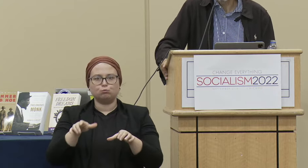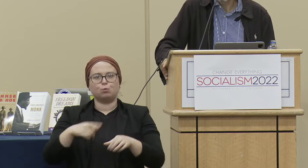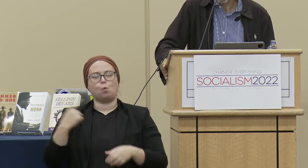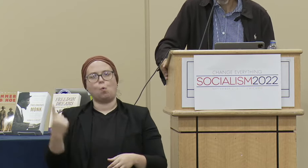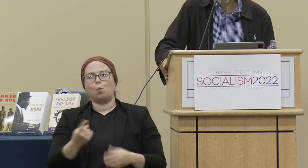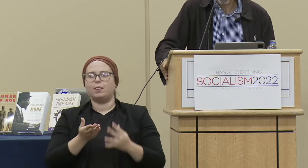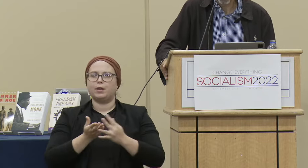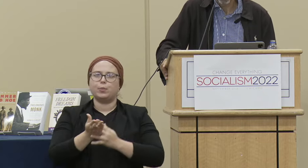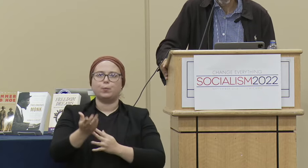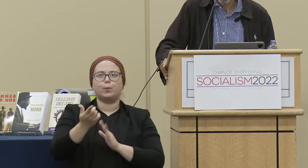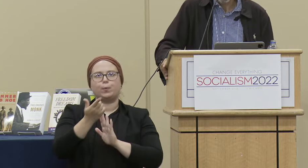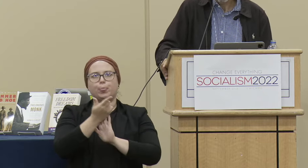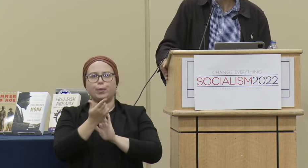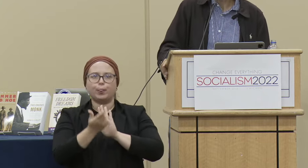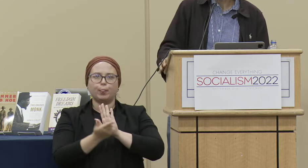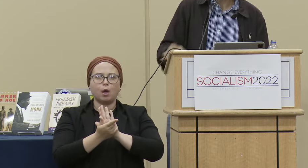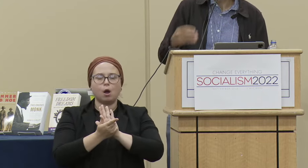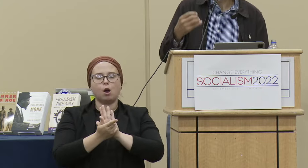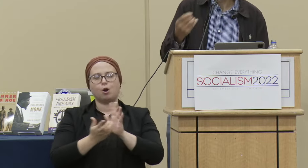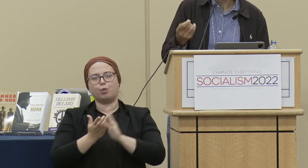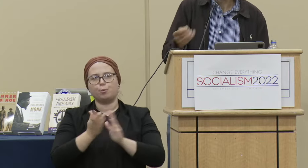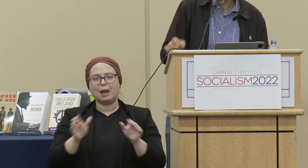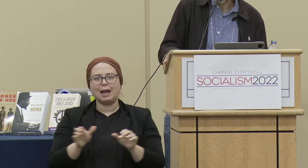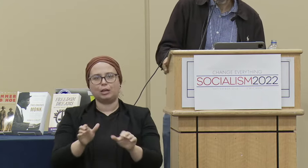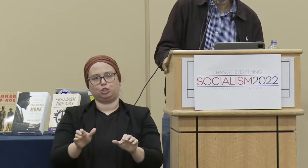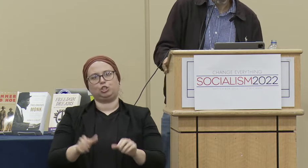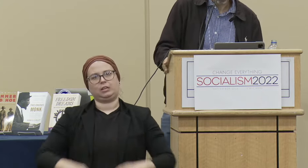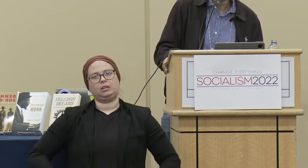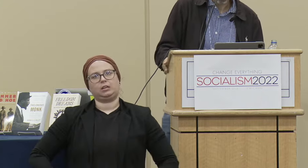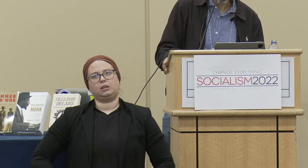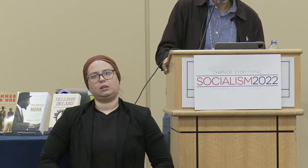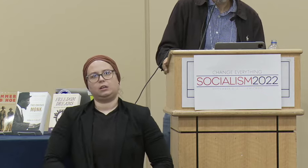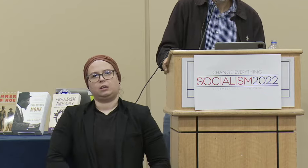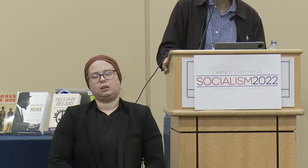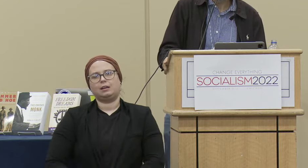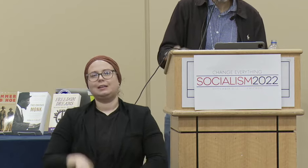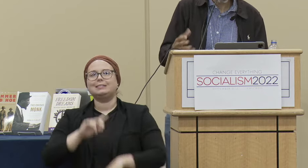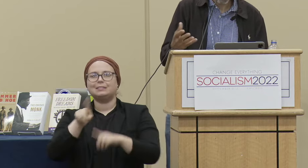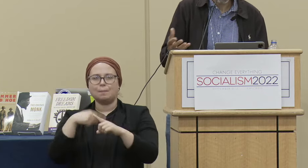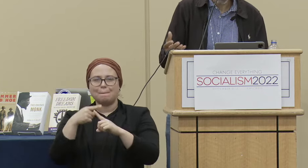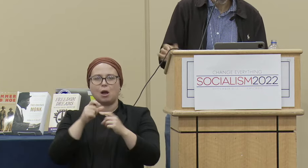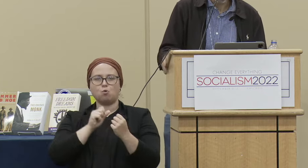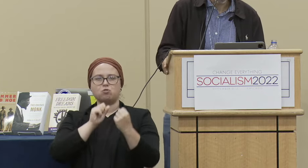something you do only through the law or from action. It is